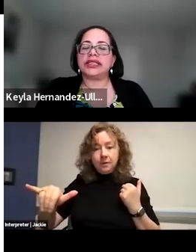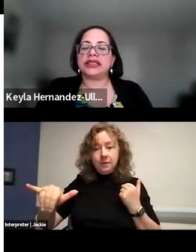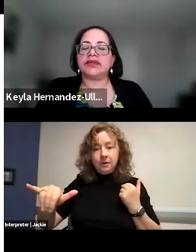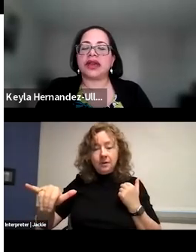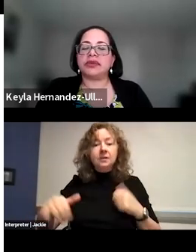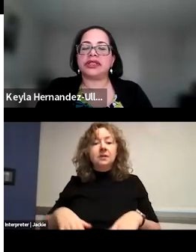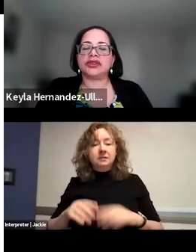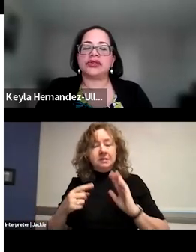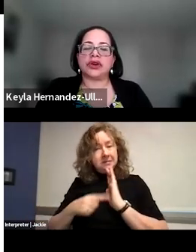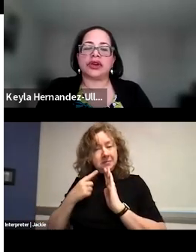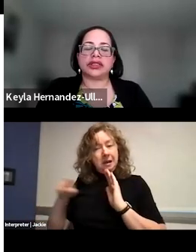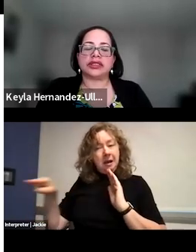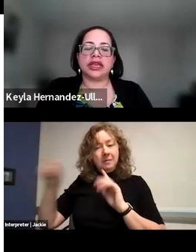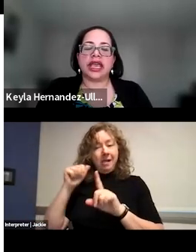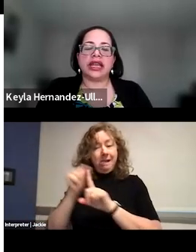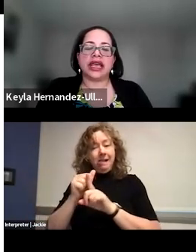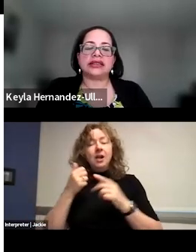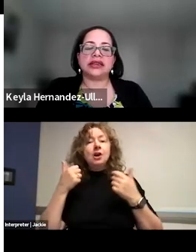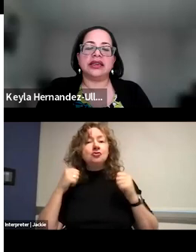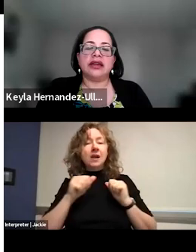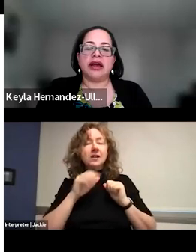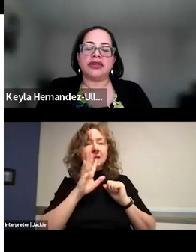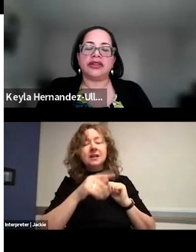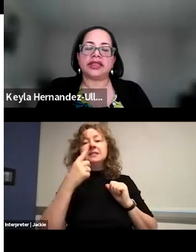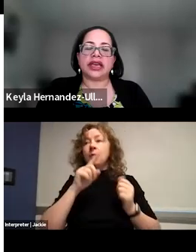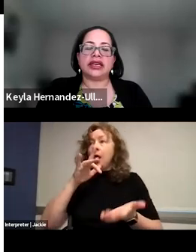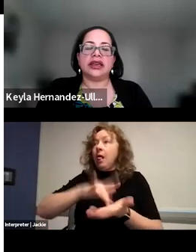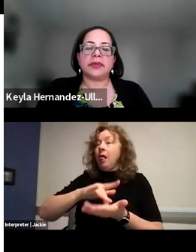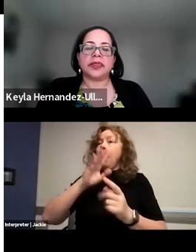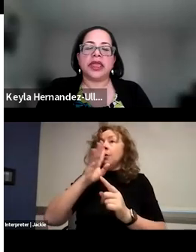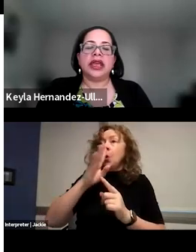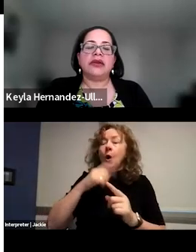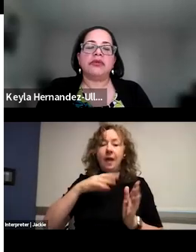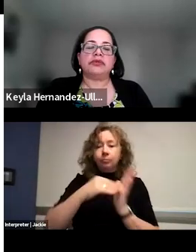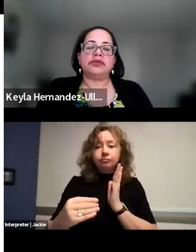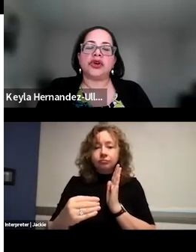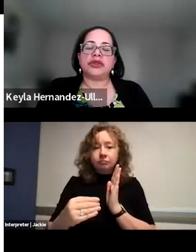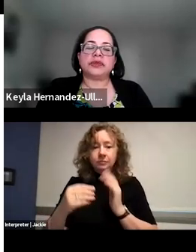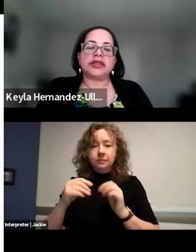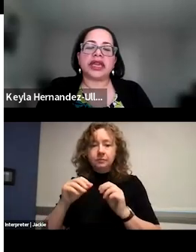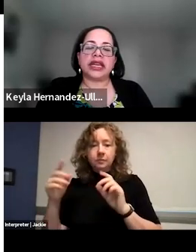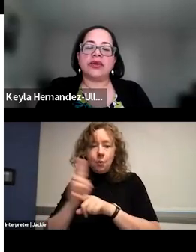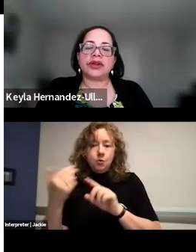Keyla Hernandez-Ulloa: Scammers often use this trick to identify potential targets, and lastly, on this slide.